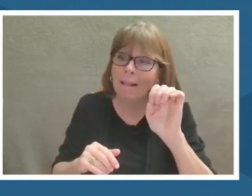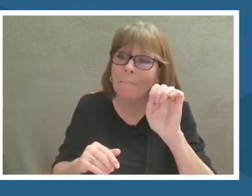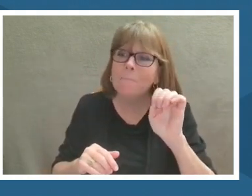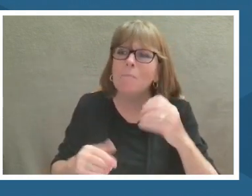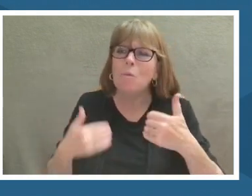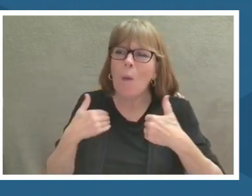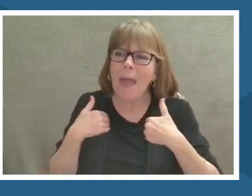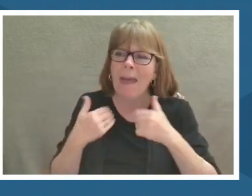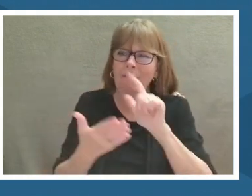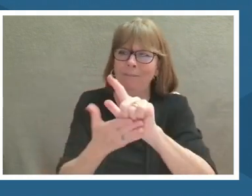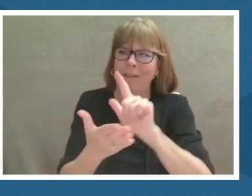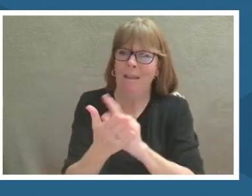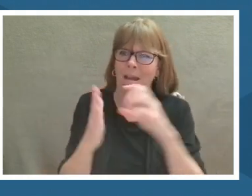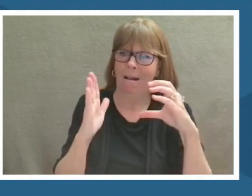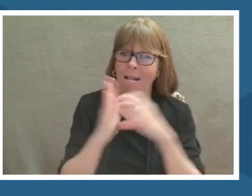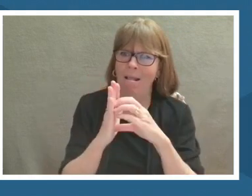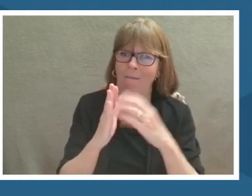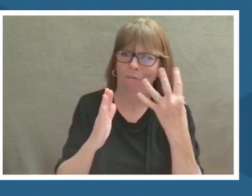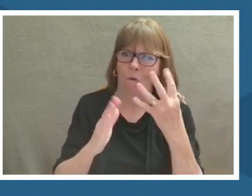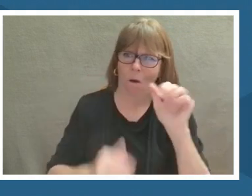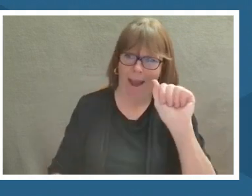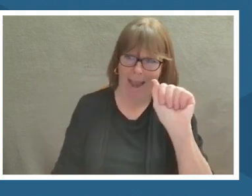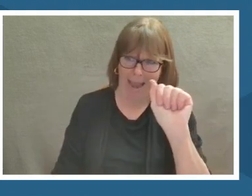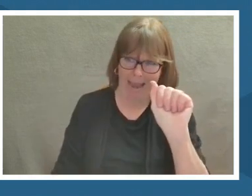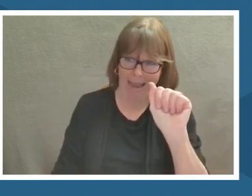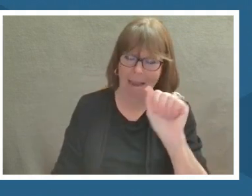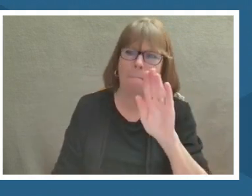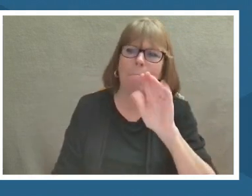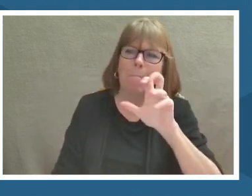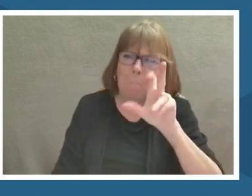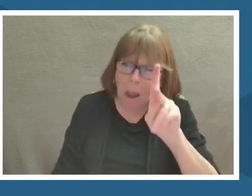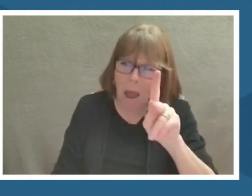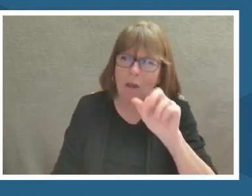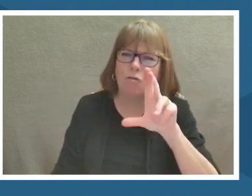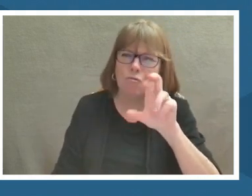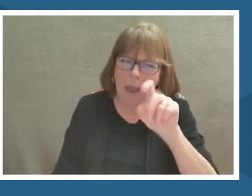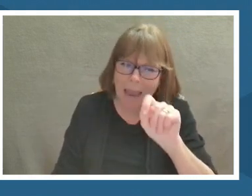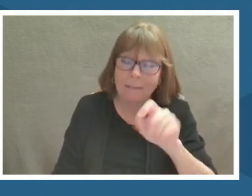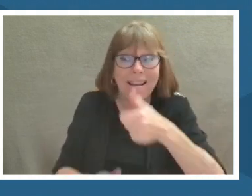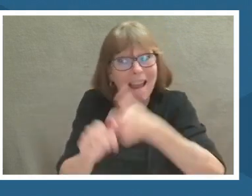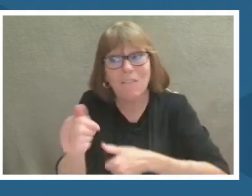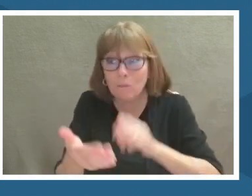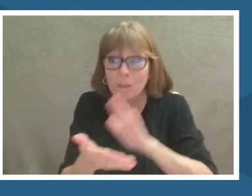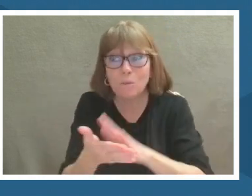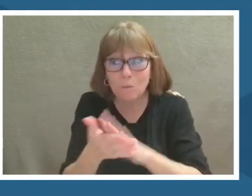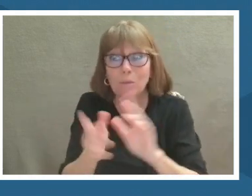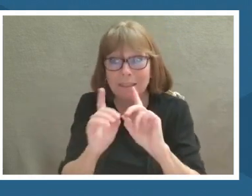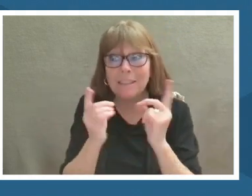large block grant formula grant that goes to every school district it's